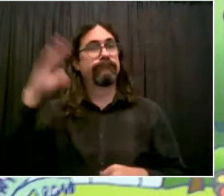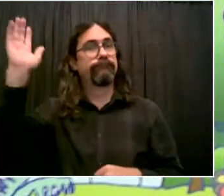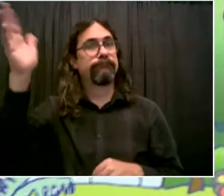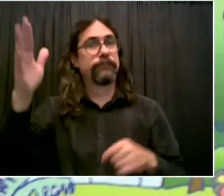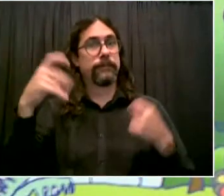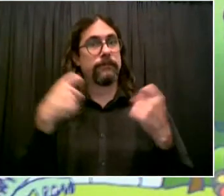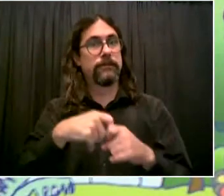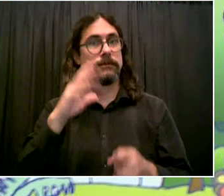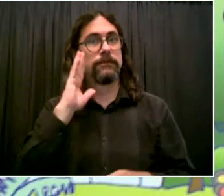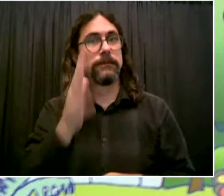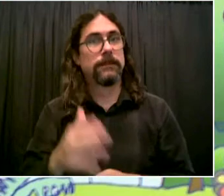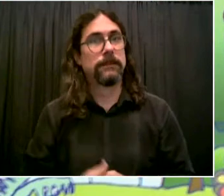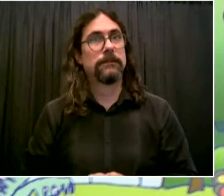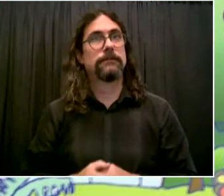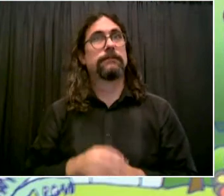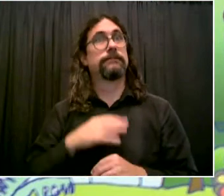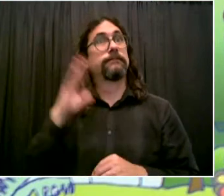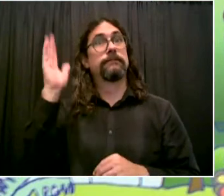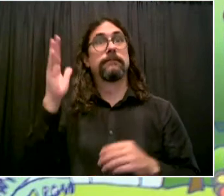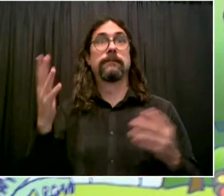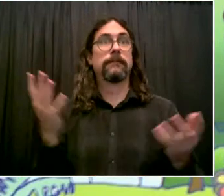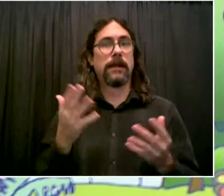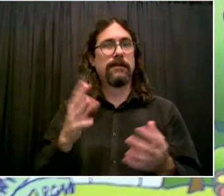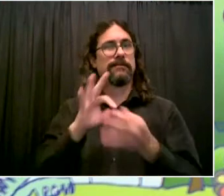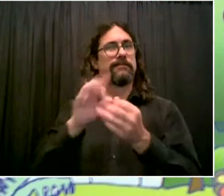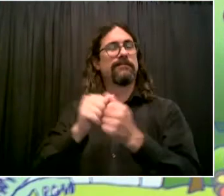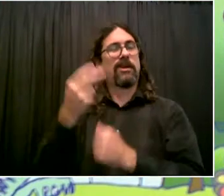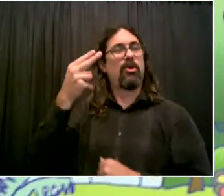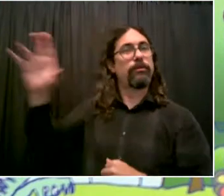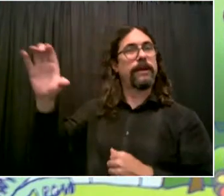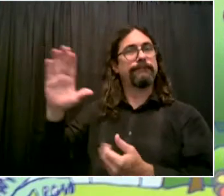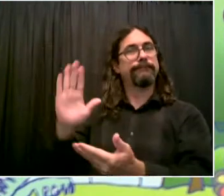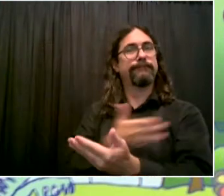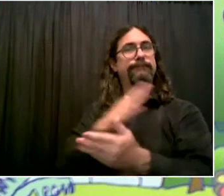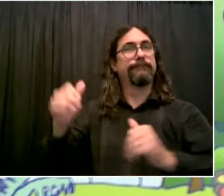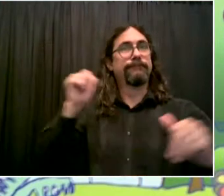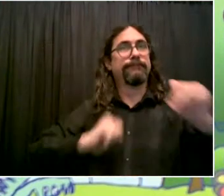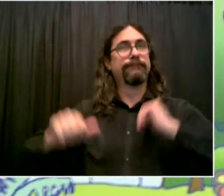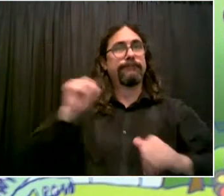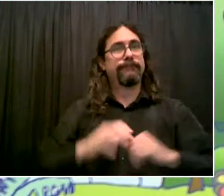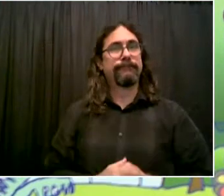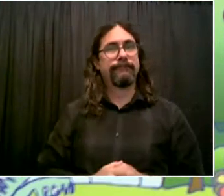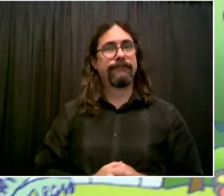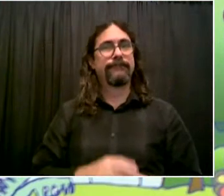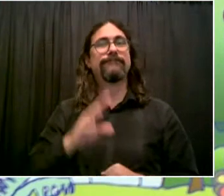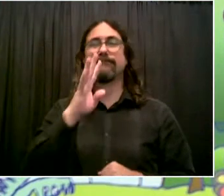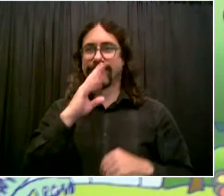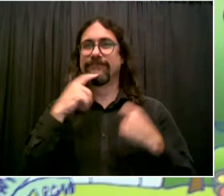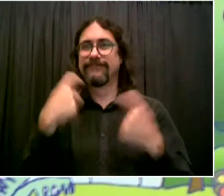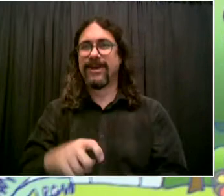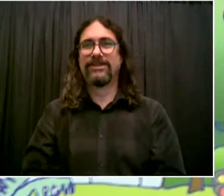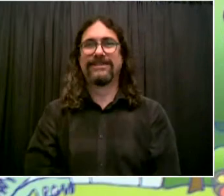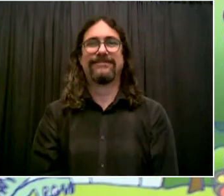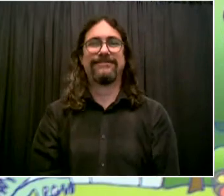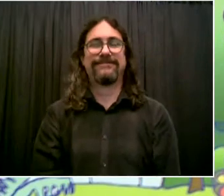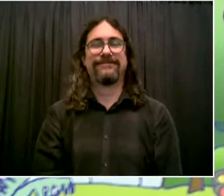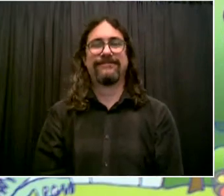DAY ROLLING AVERAGE. I'M GOING TO SAY A FEW WORDS